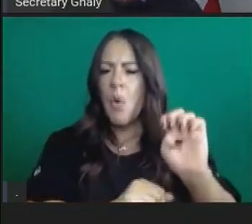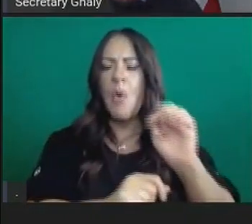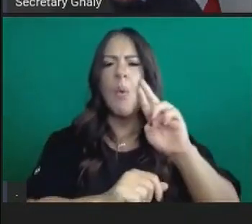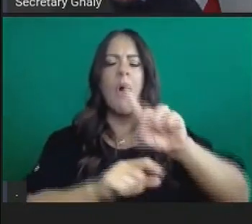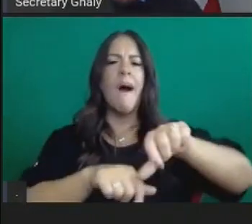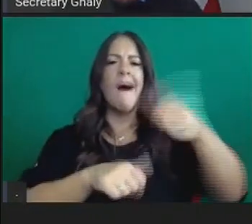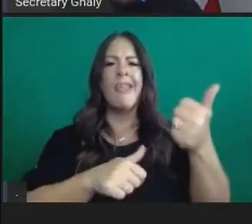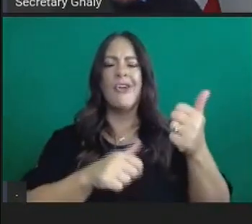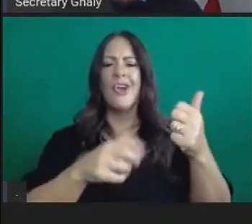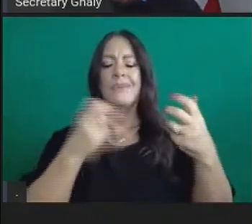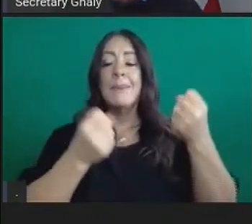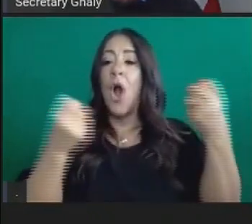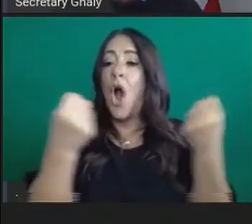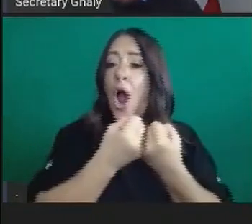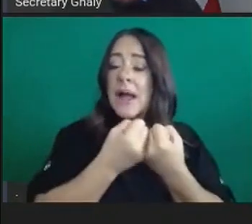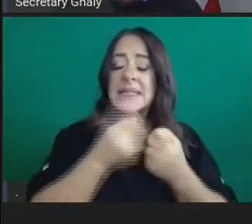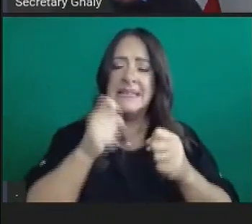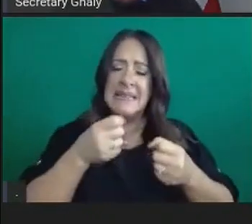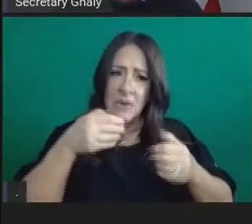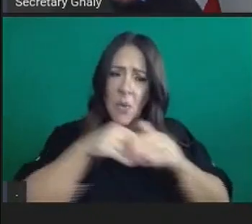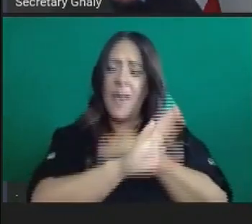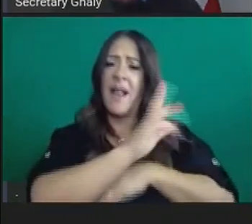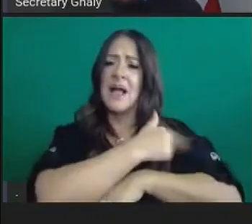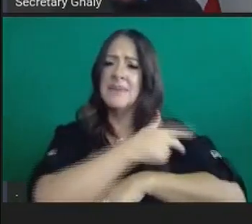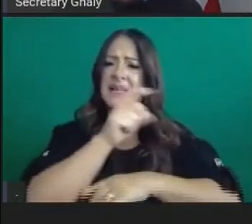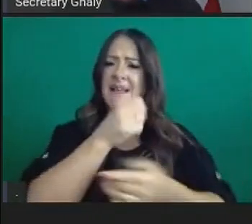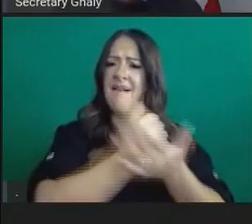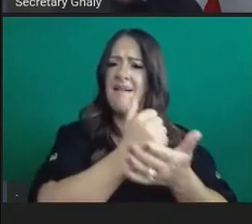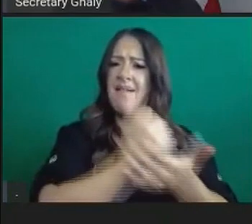SPACE, ABOUT TO DESCRIBE ROUTINE EMERGENCY CARE FOR